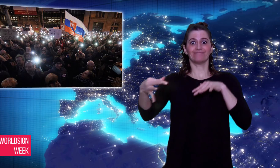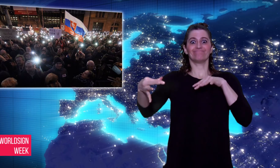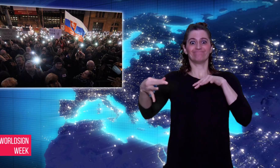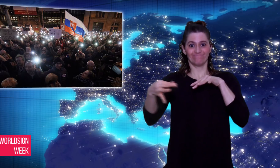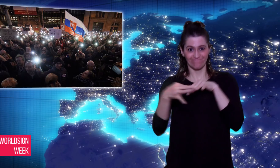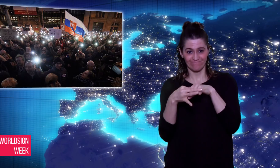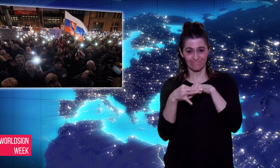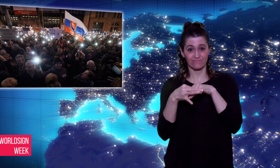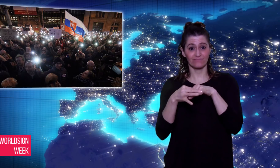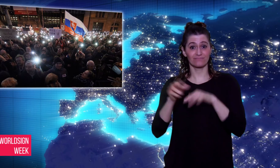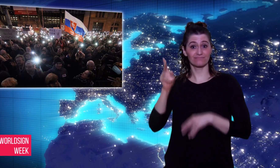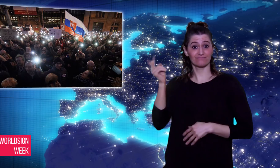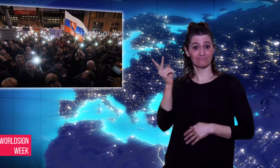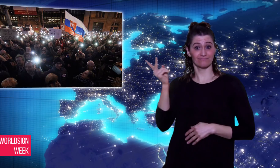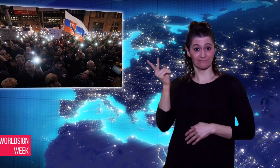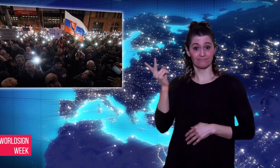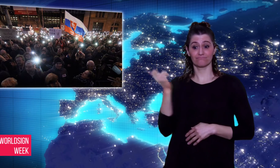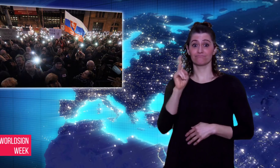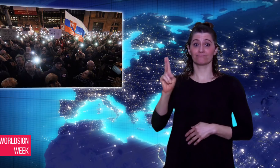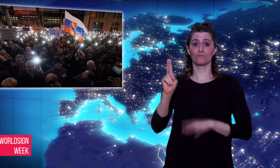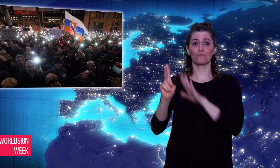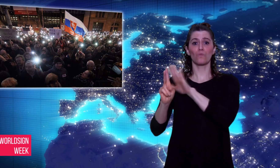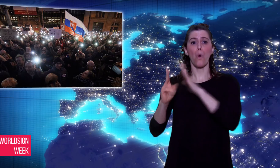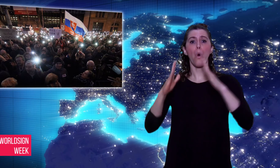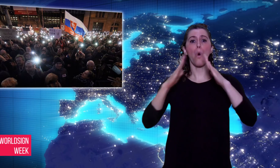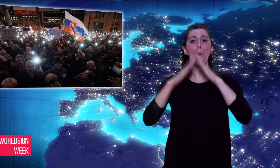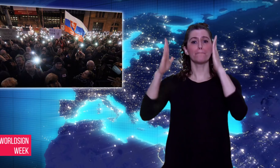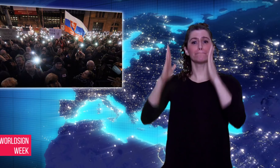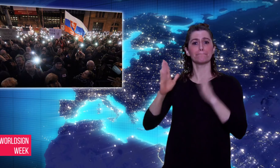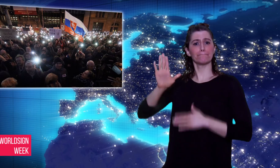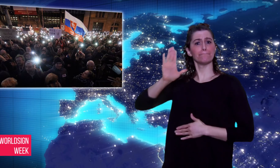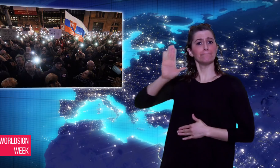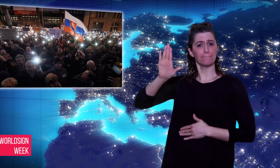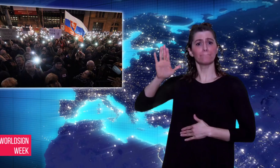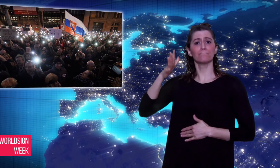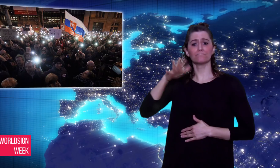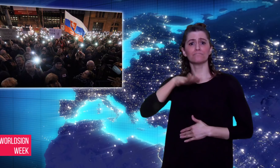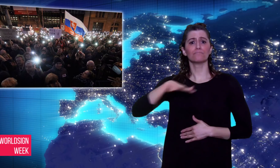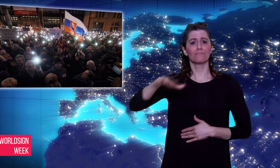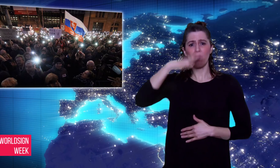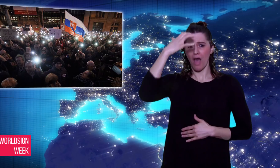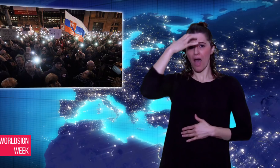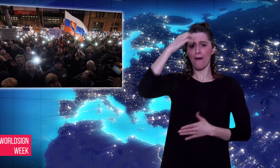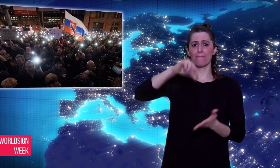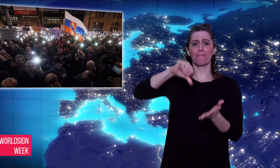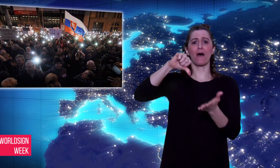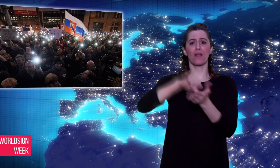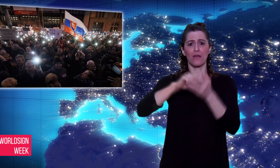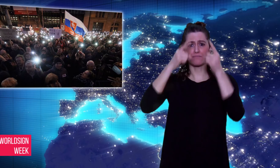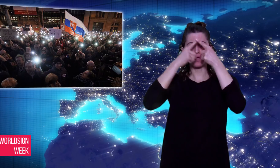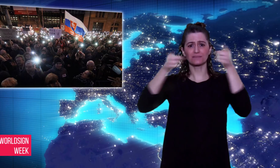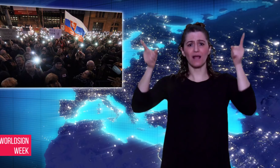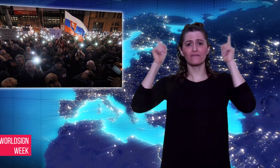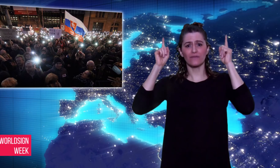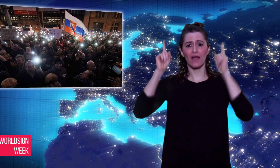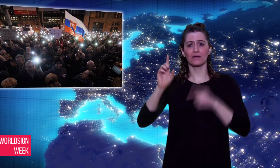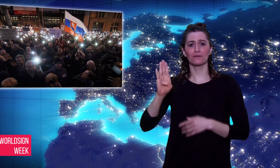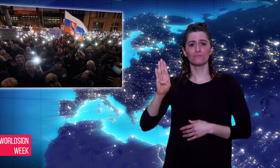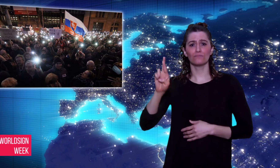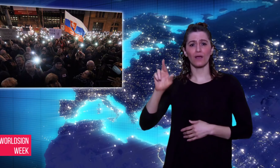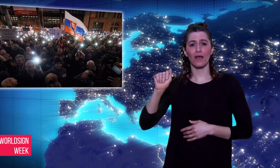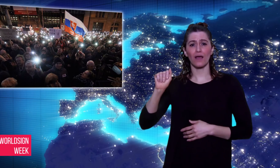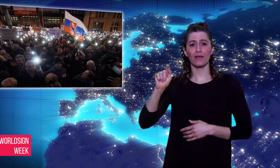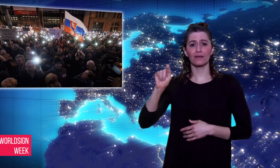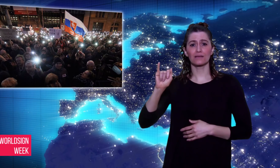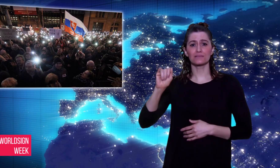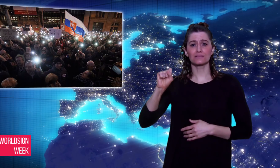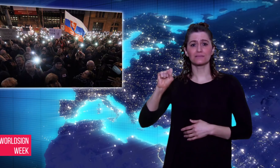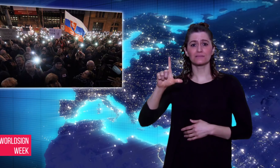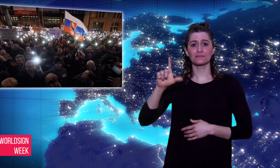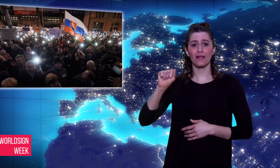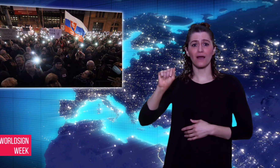outside of the capital, Bratislava. Kuciak